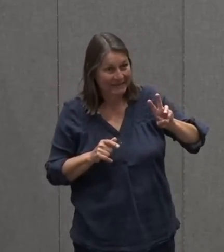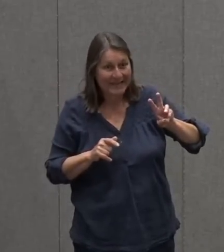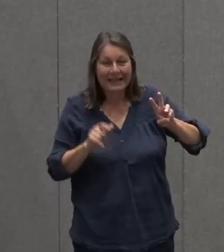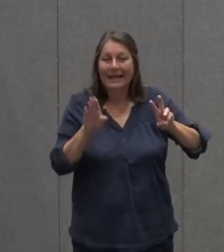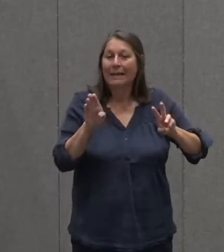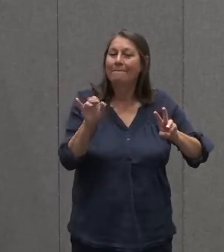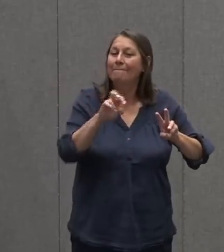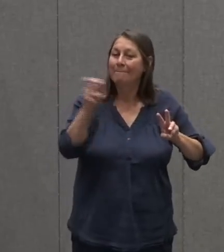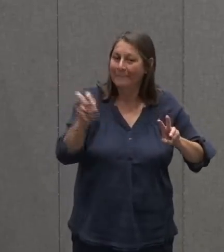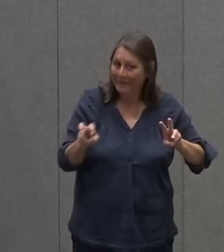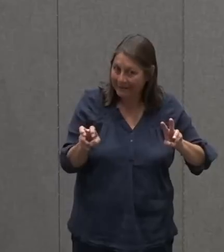Bizz.